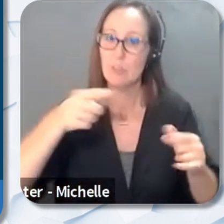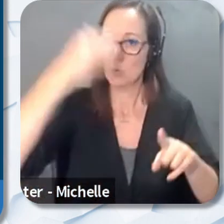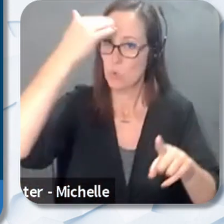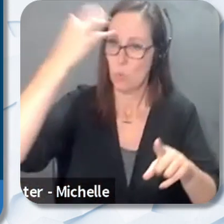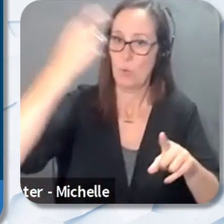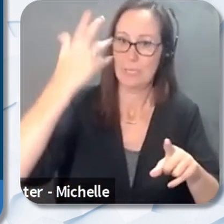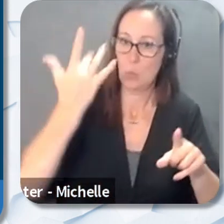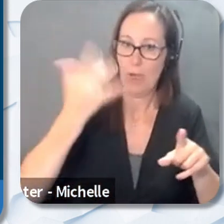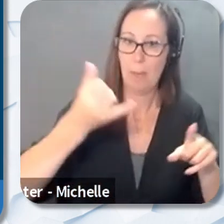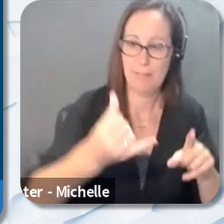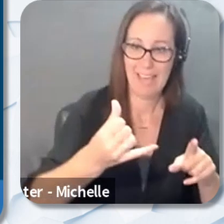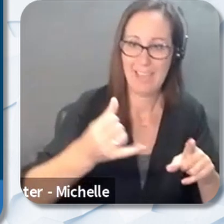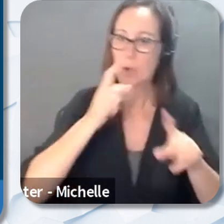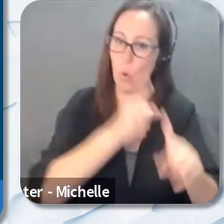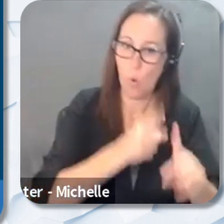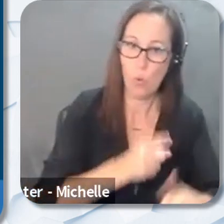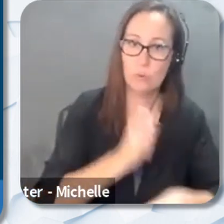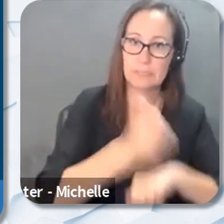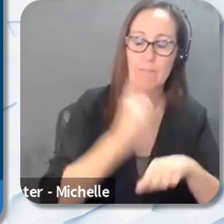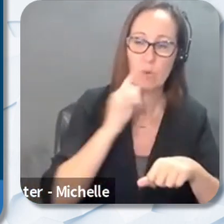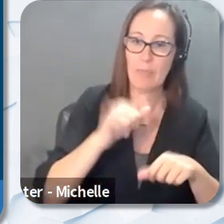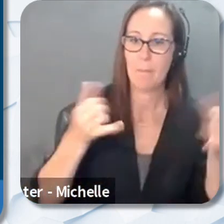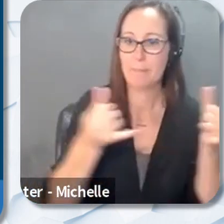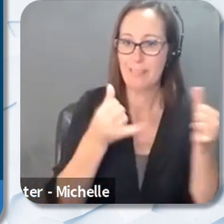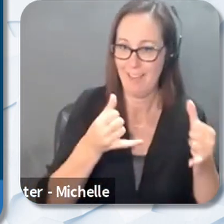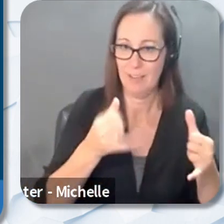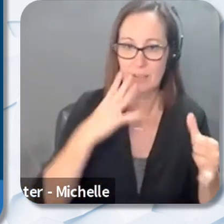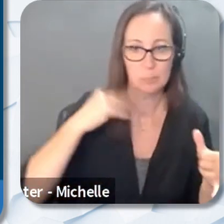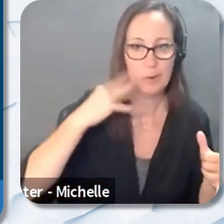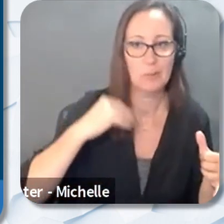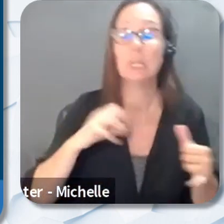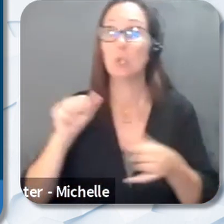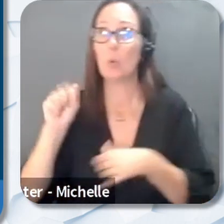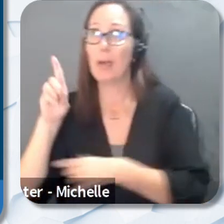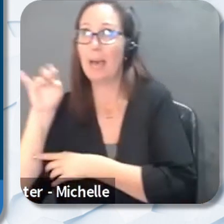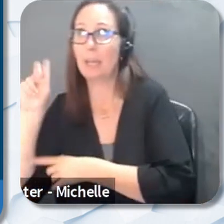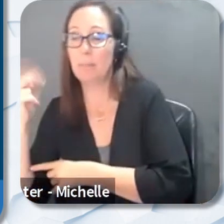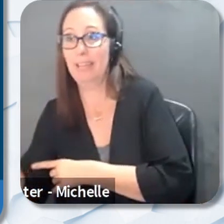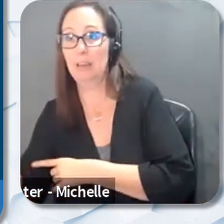there and what what the goals are and so i'm the administrators and I would. You know,